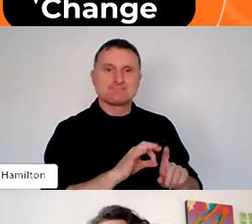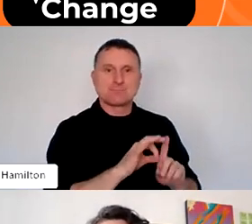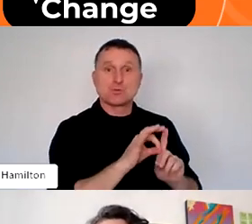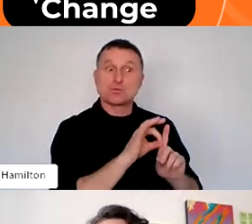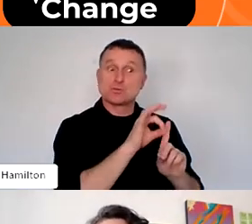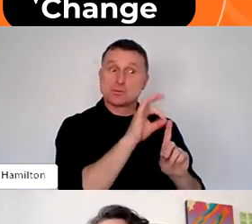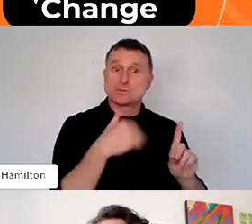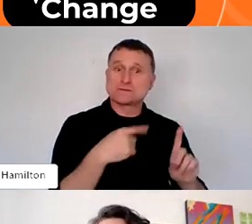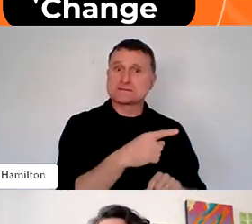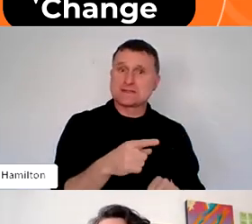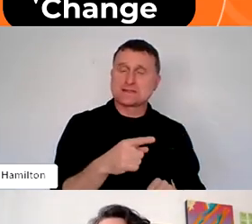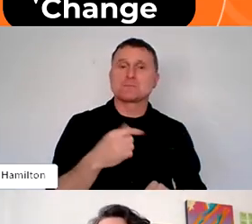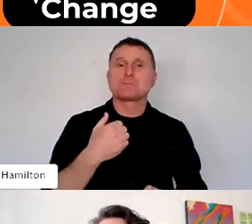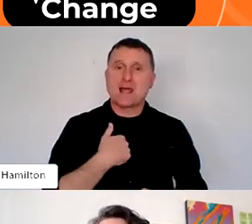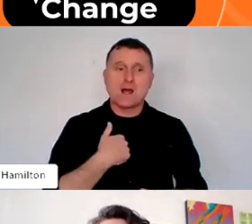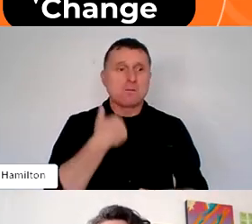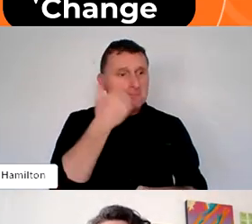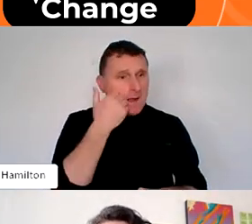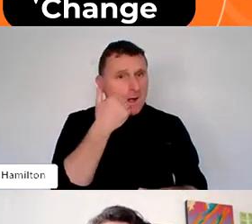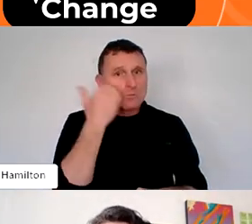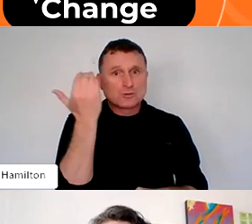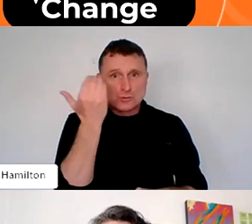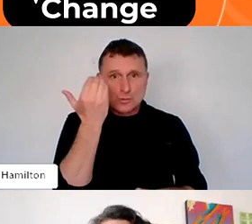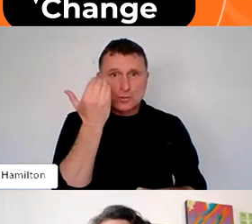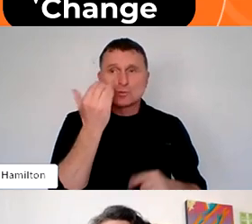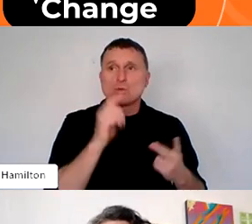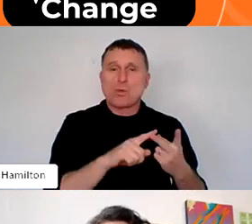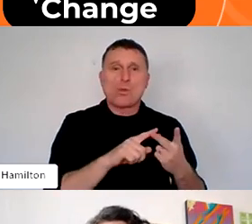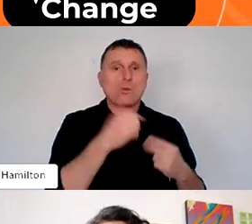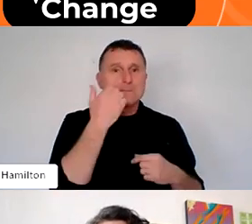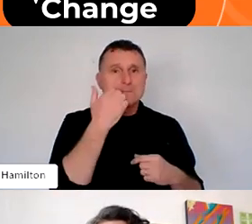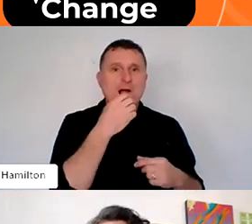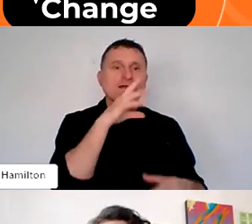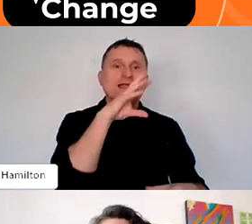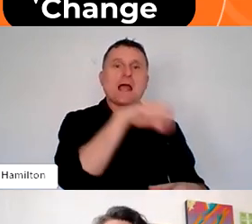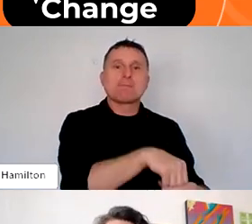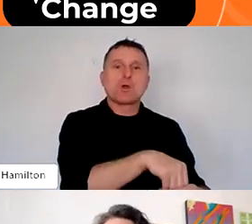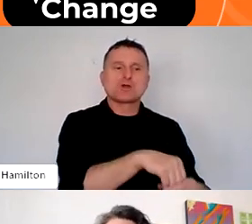Kaupapa Māori and in our Māori immersion ECE spaces some very